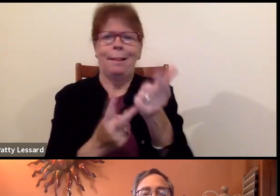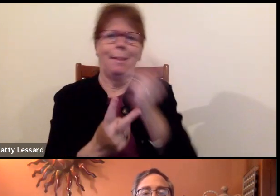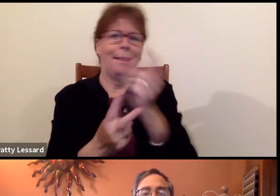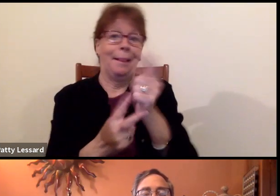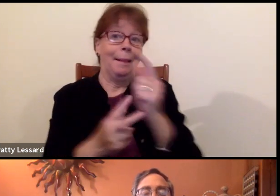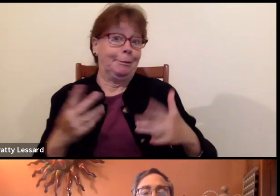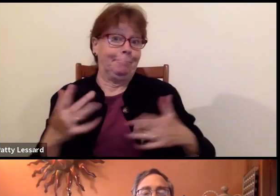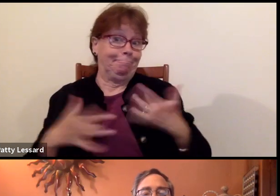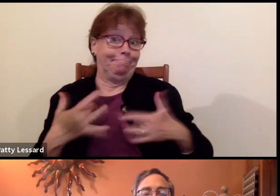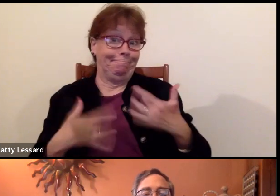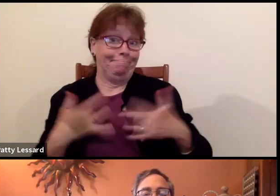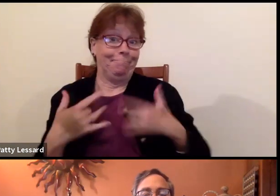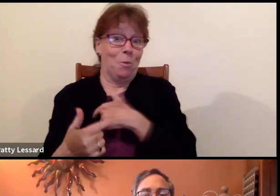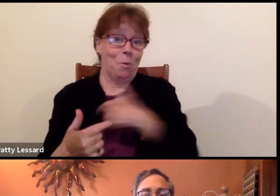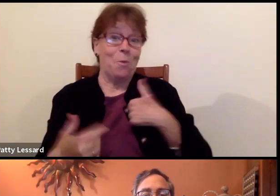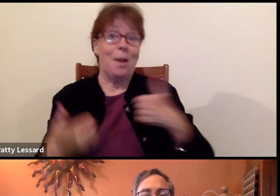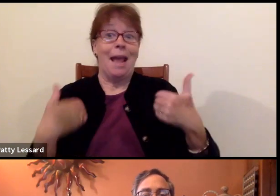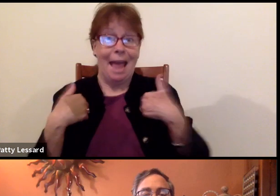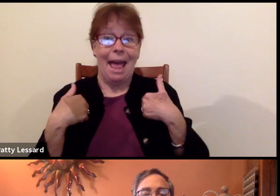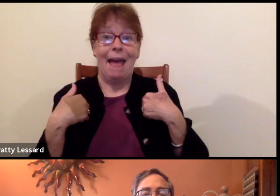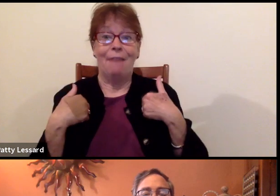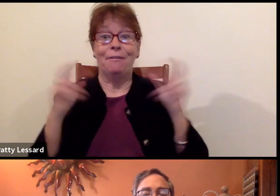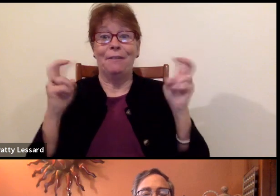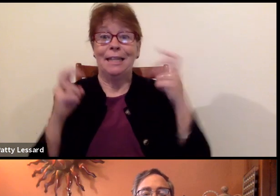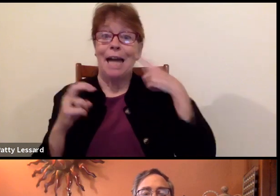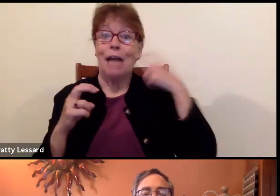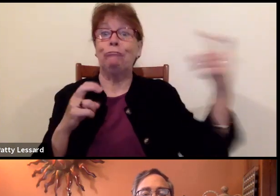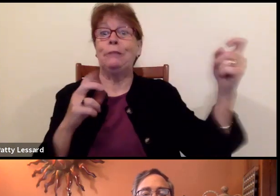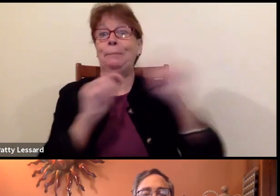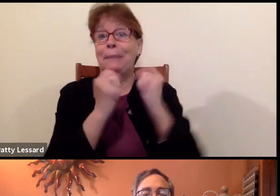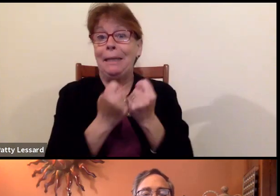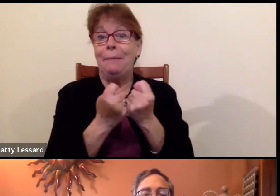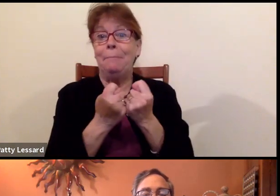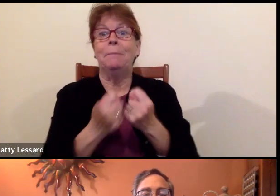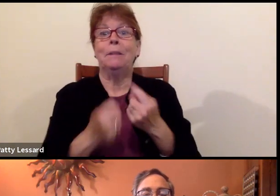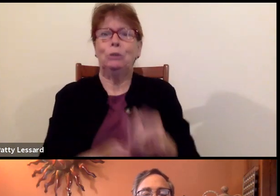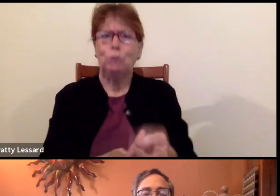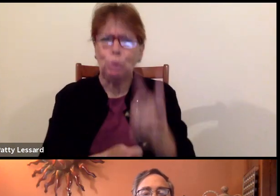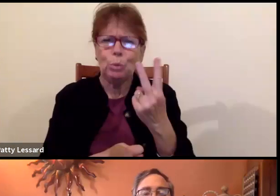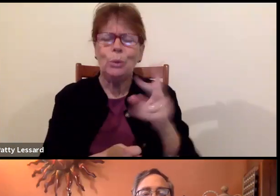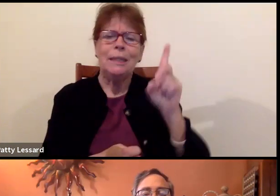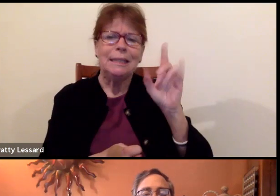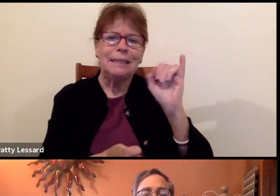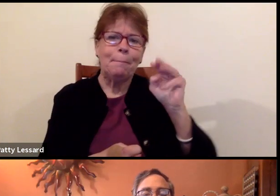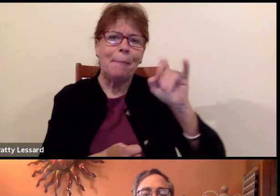speakers to Sheri, we'll have one of them doing the signing and the other doing the questions and I don't know how they've worked that out.